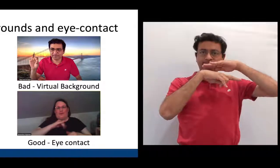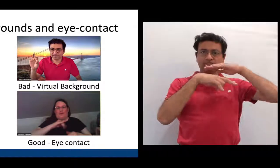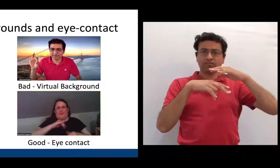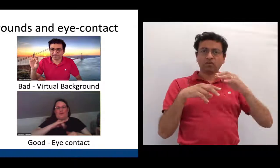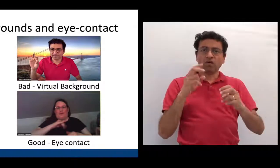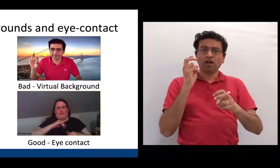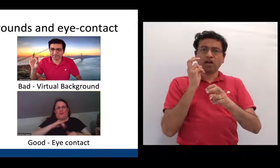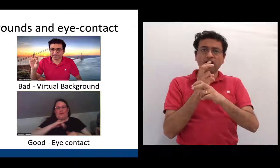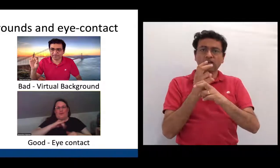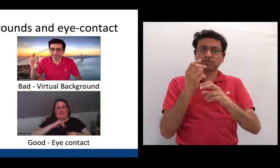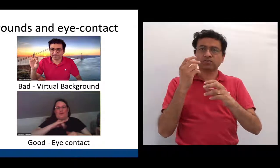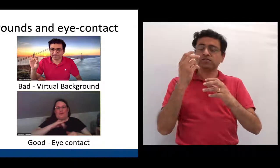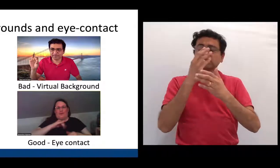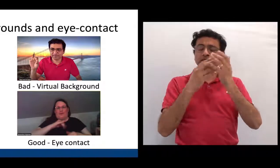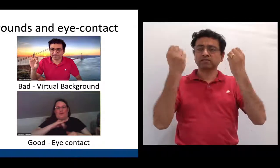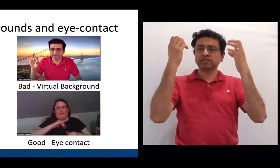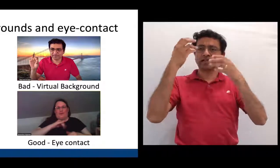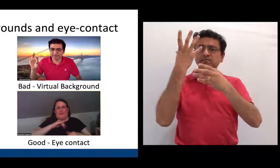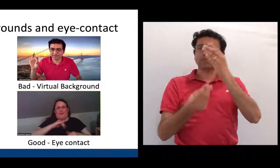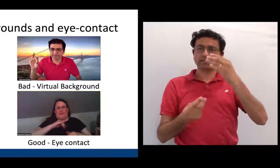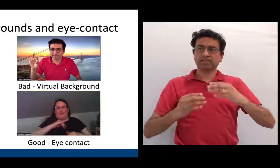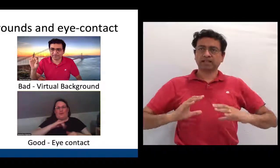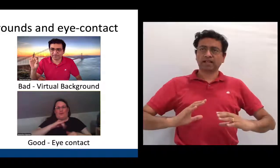Some signs below the shoulder will be missed.